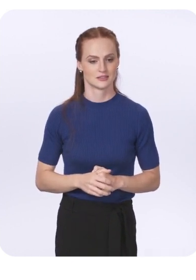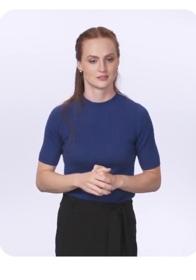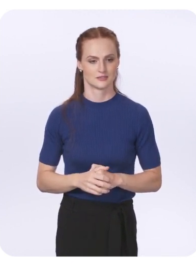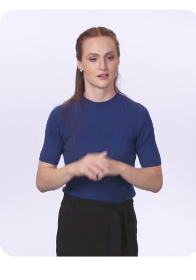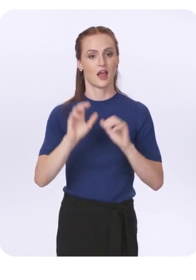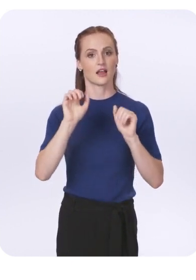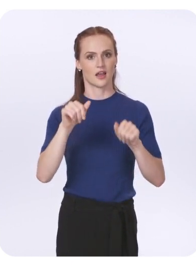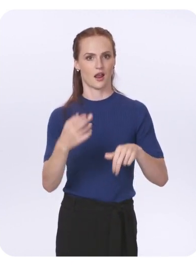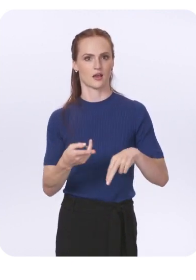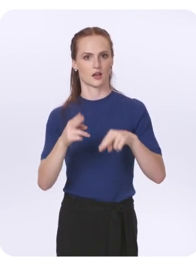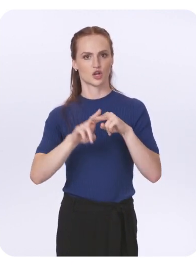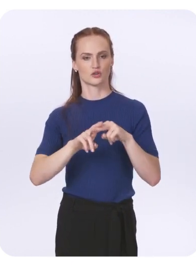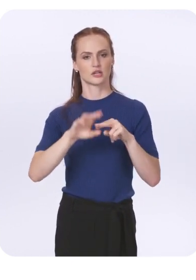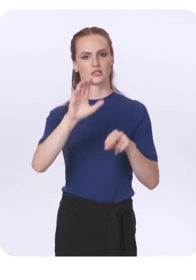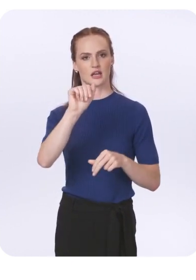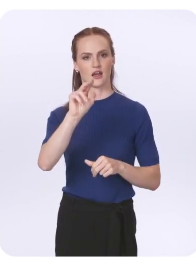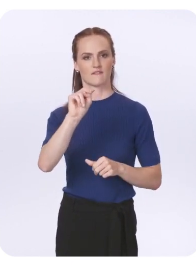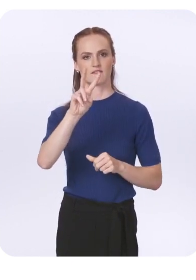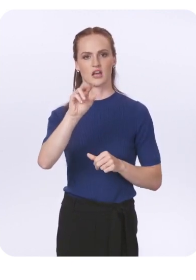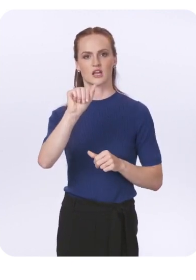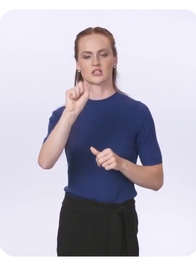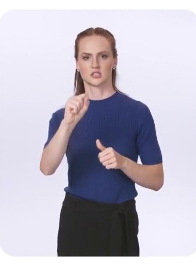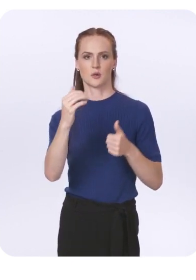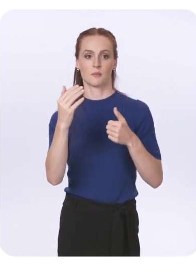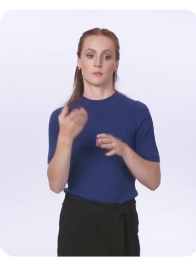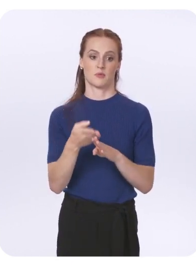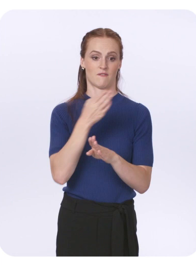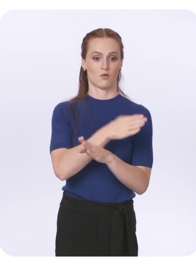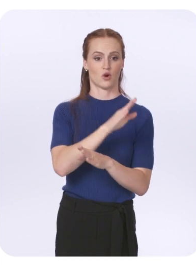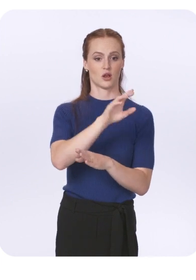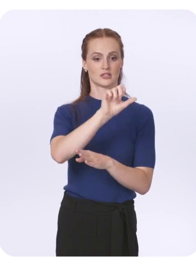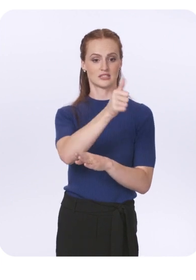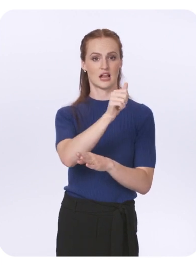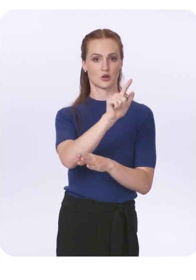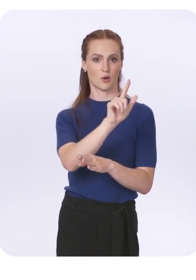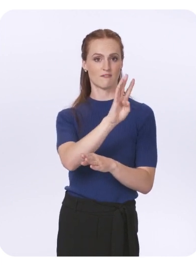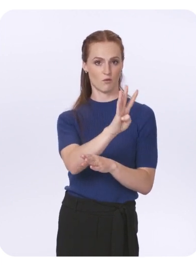They were able to increase the canvas resolution from 1024x1024 in Quest 2